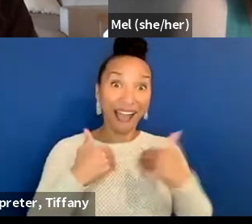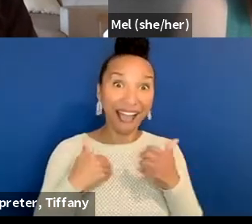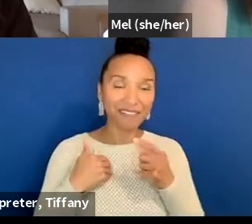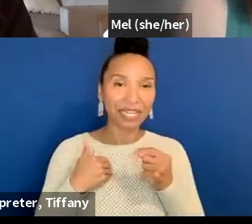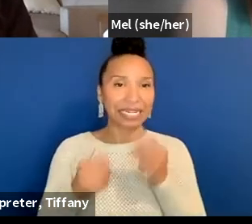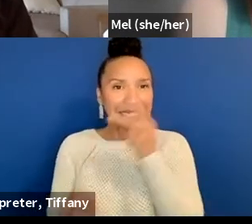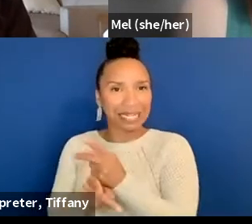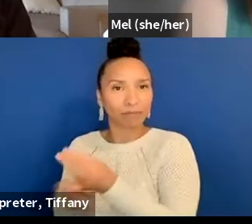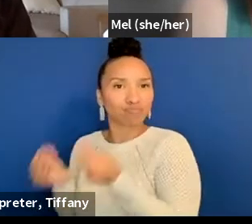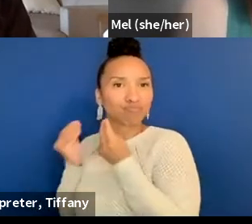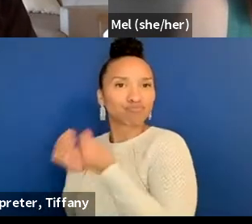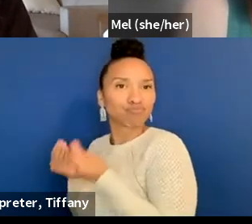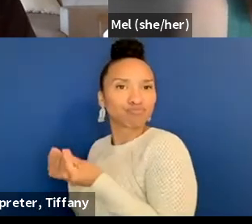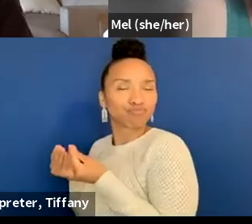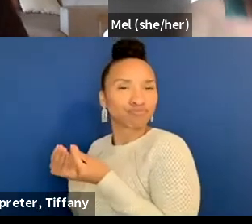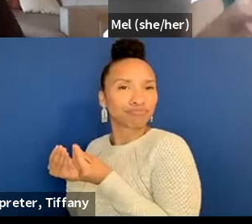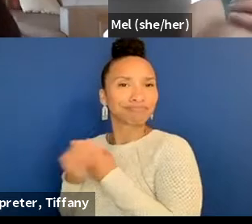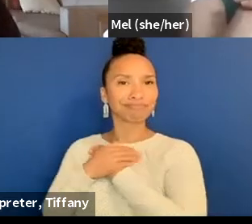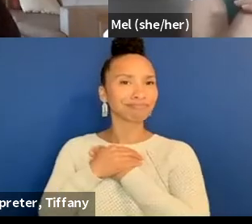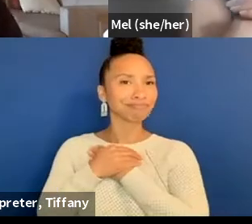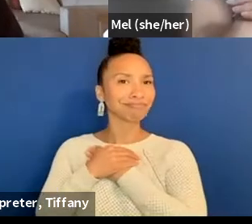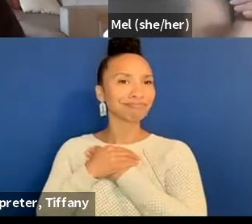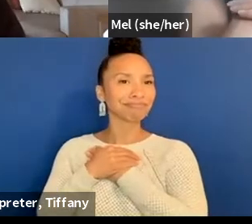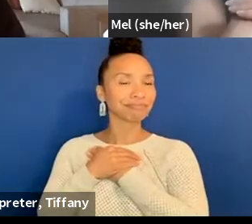Benjamin (they/them/elle): That means a lot to me. Benjamin (they/them/elle): And then I.